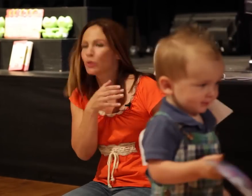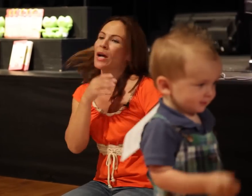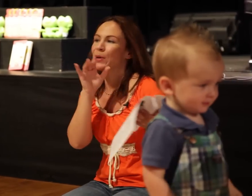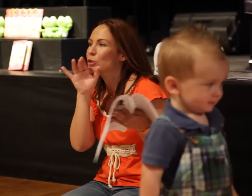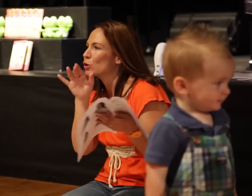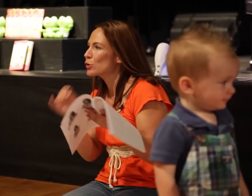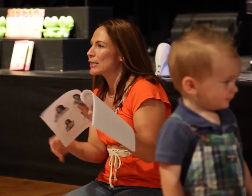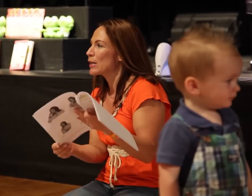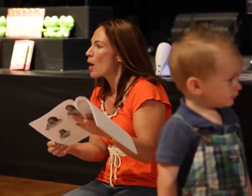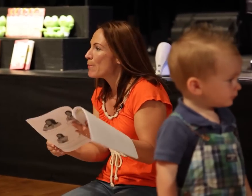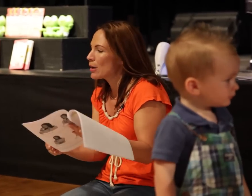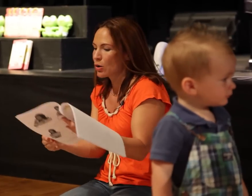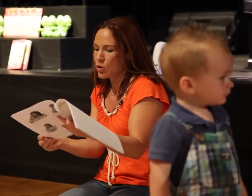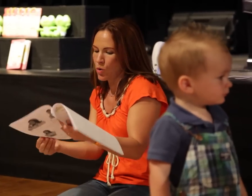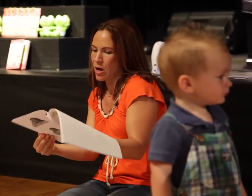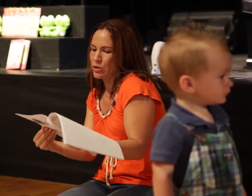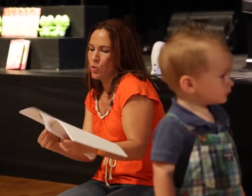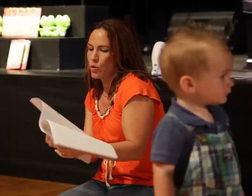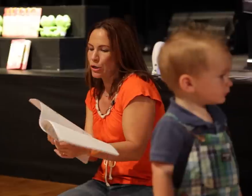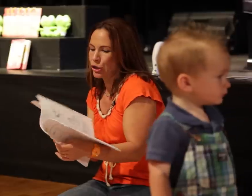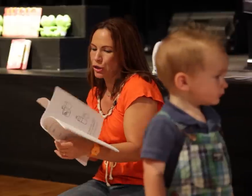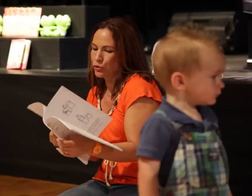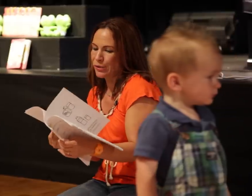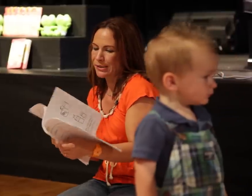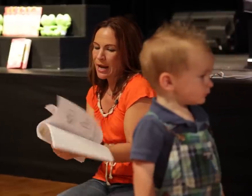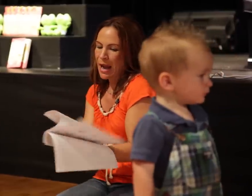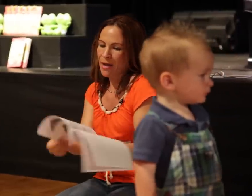Can you help him choose does he want milk, or water, or juice?